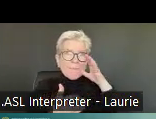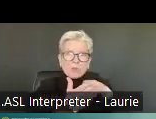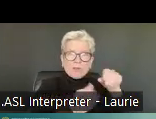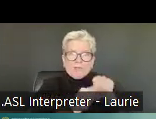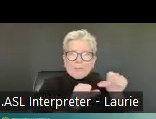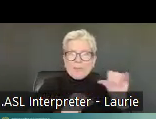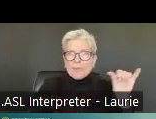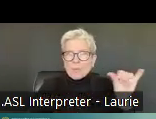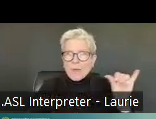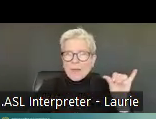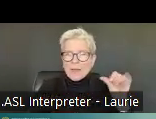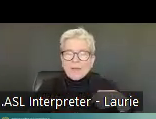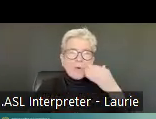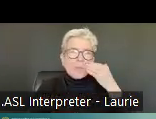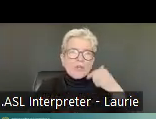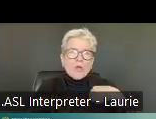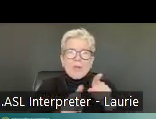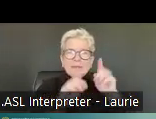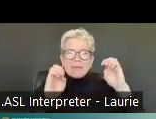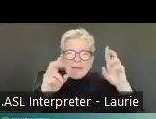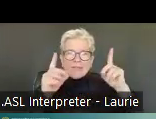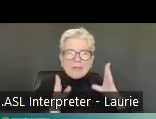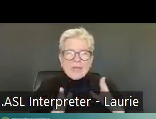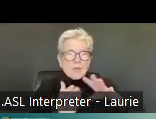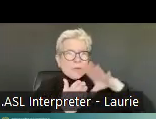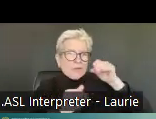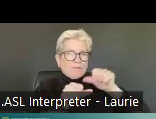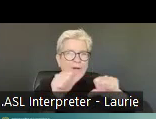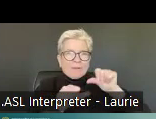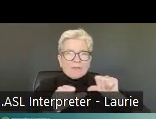We know that as Educators we learn from each other, so parents will want to do